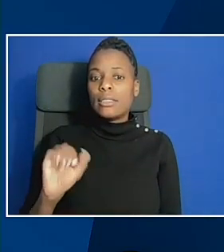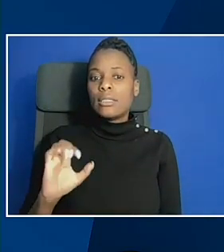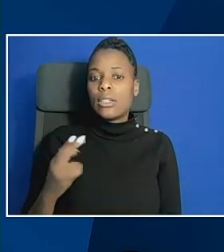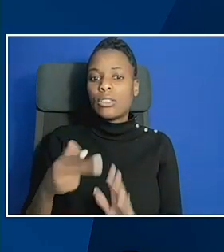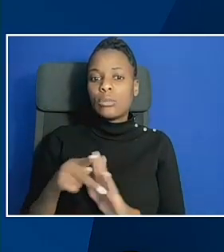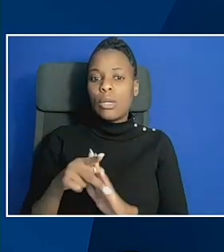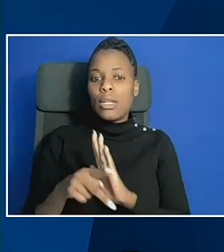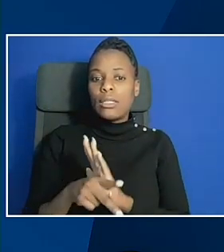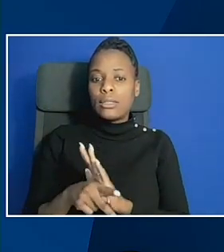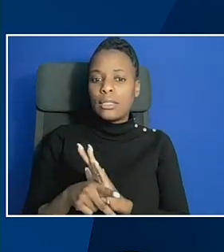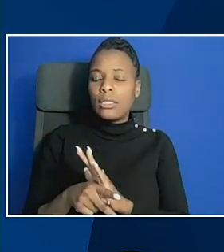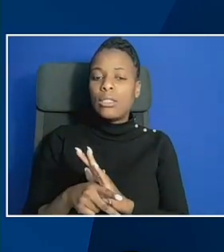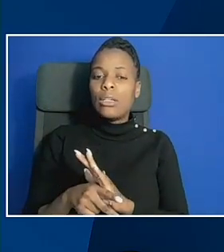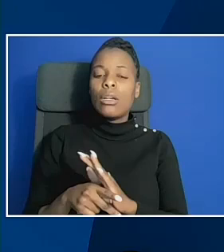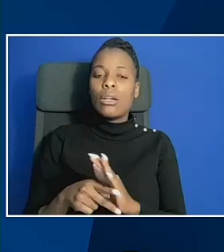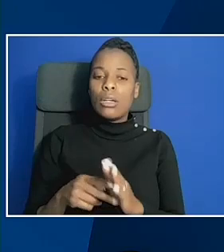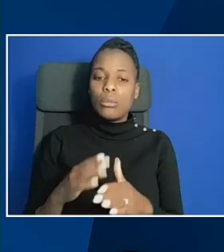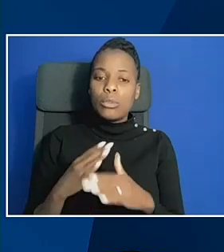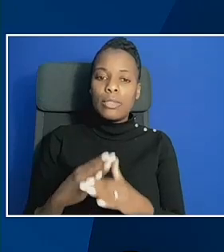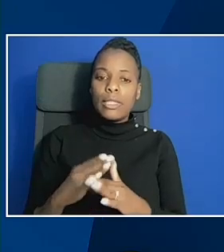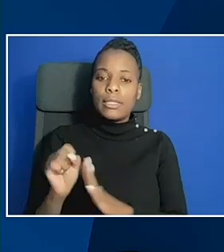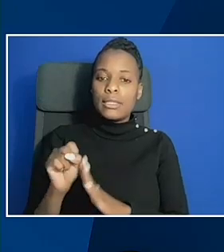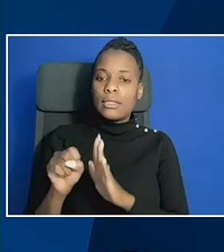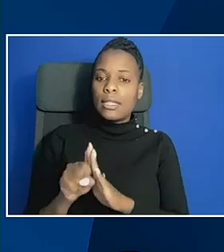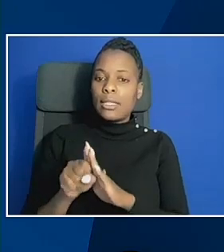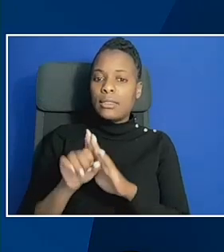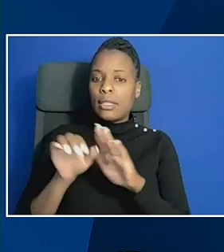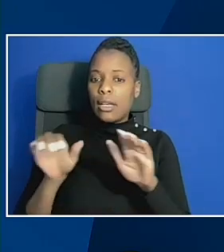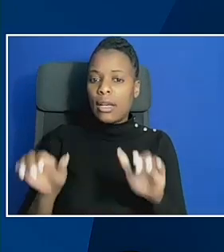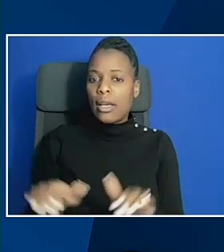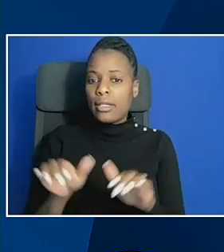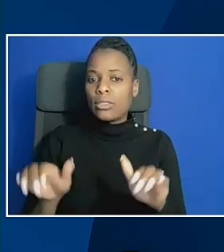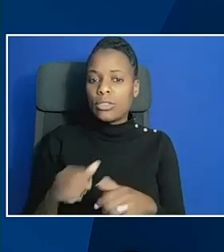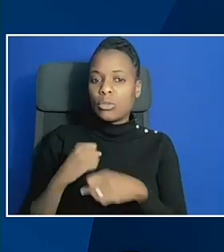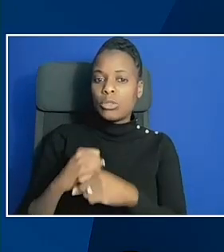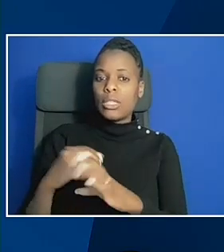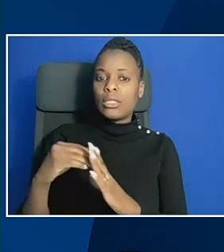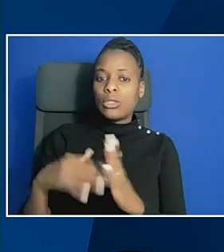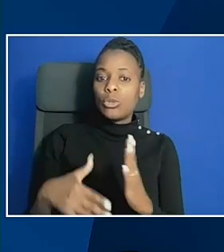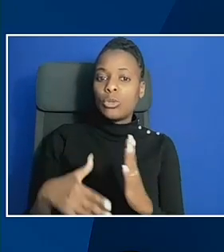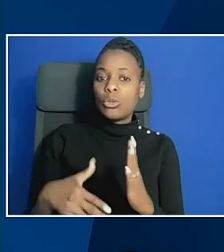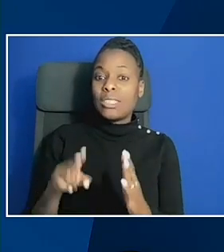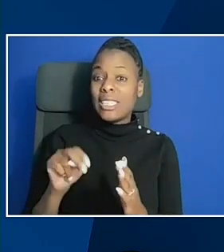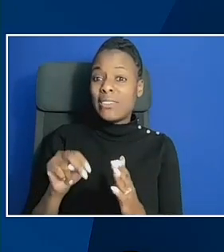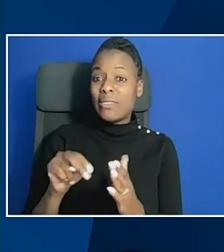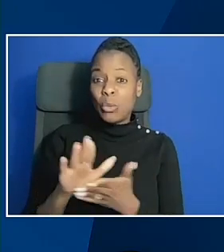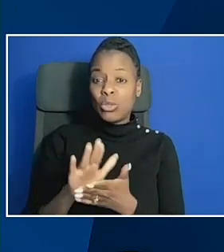CEHE schools even when the school lost a lawsuit. So, as the AGs noted, NC-SARA did